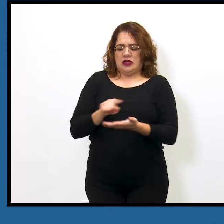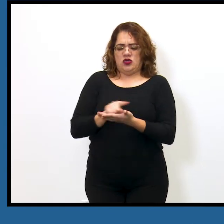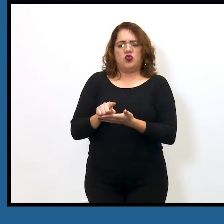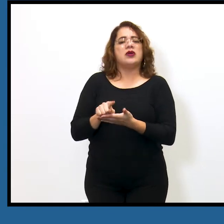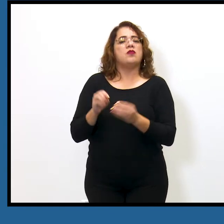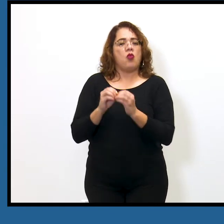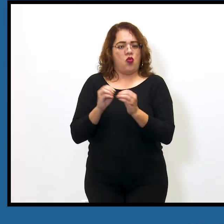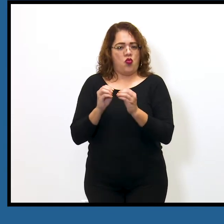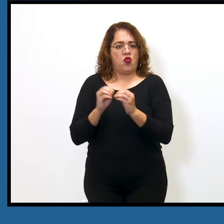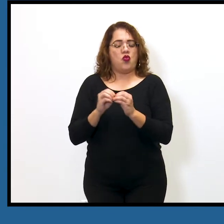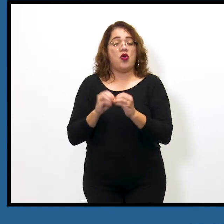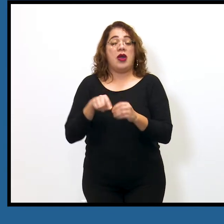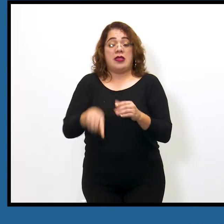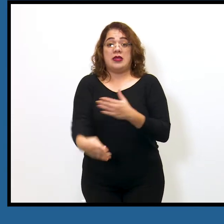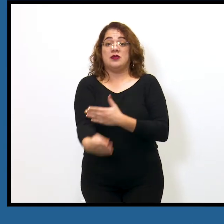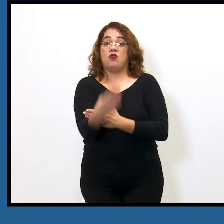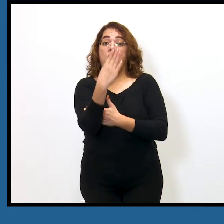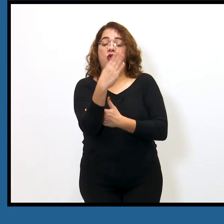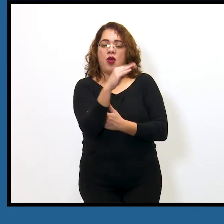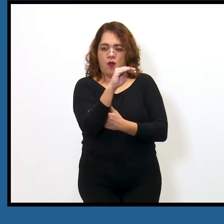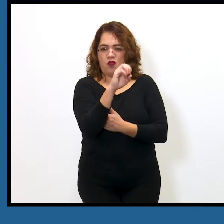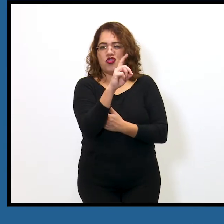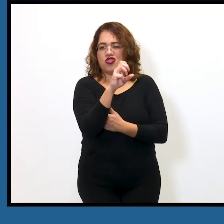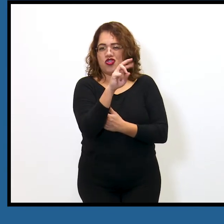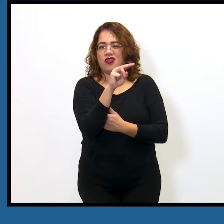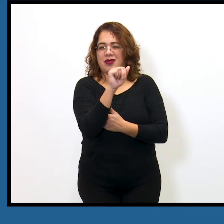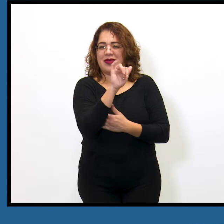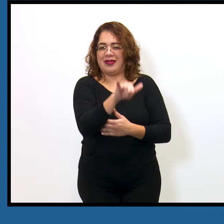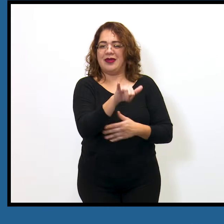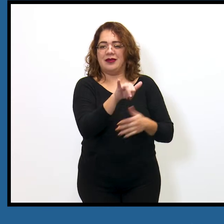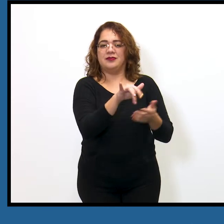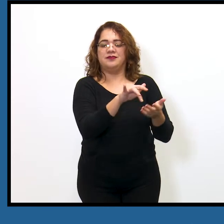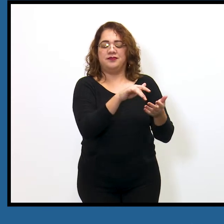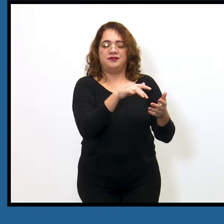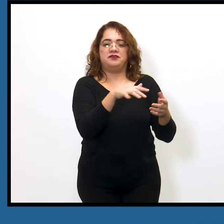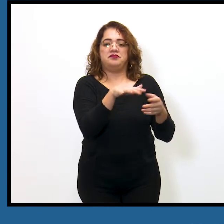and then early this morning, the Moderna vaccine was delivered to area hospitals as well as to